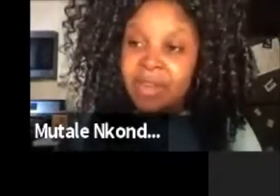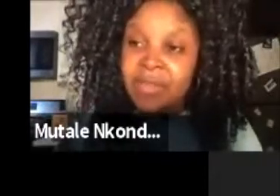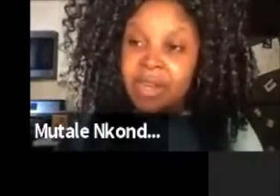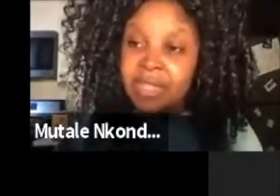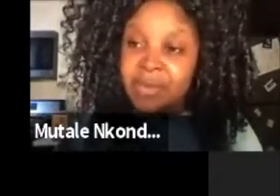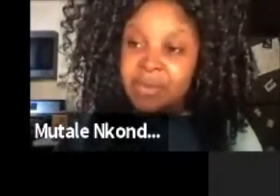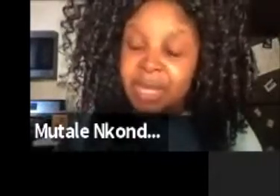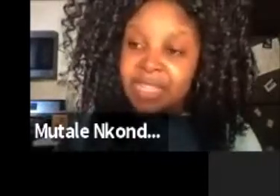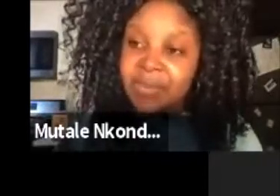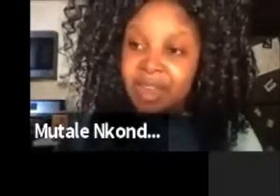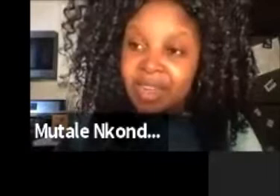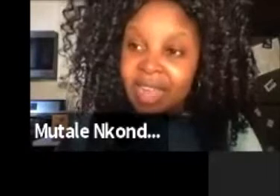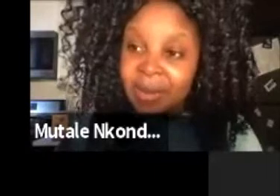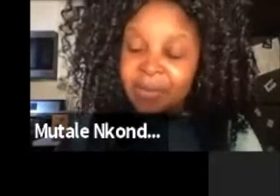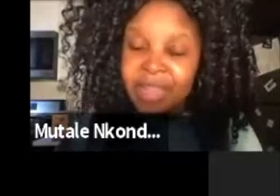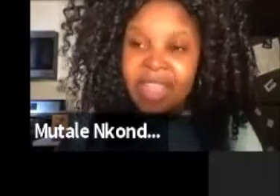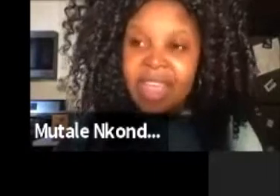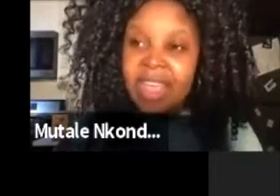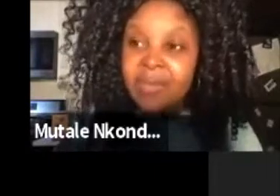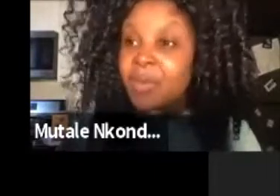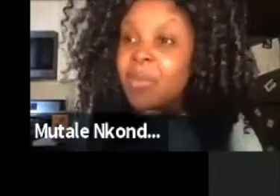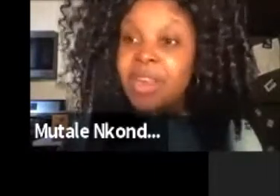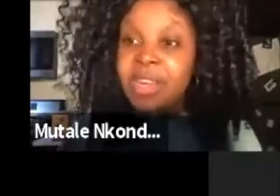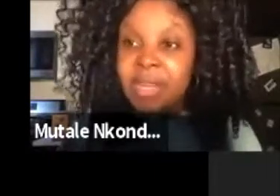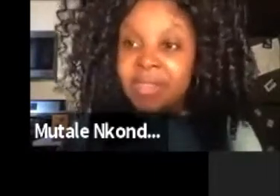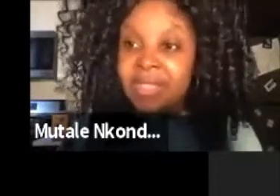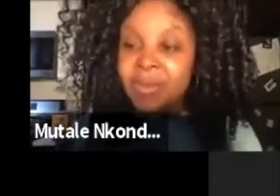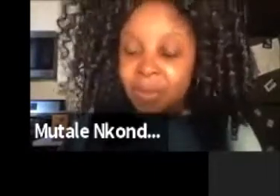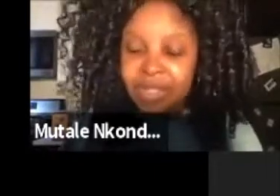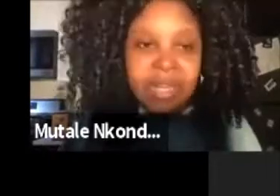a very, very different place than we are now and we were worried about this. We went to